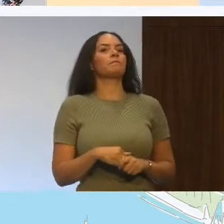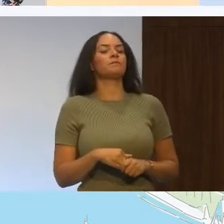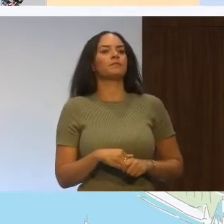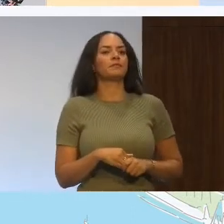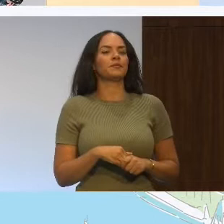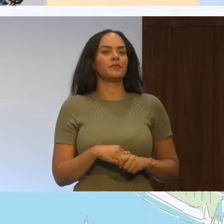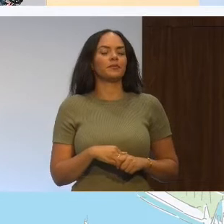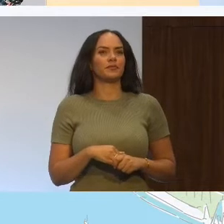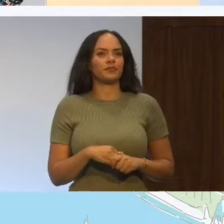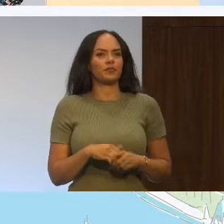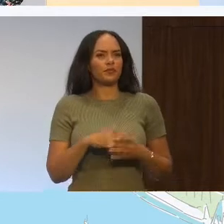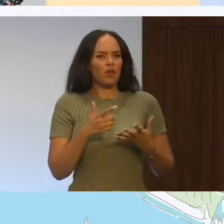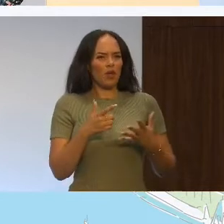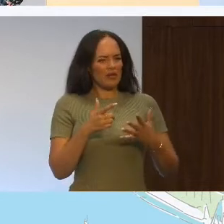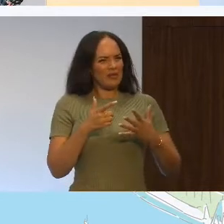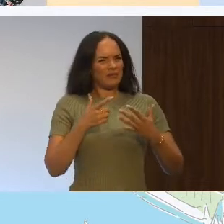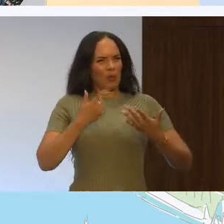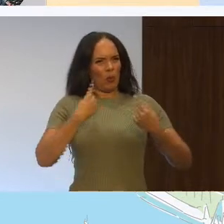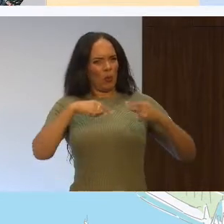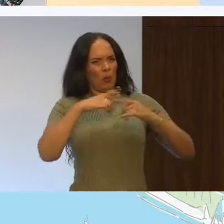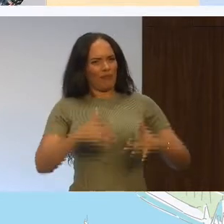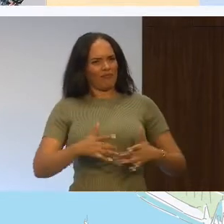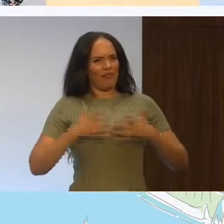maybe become less noticeable in the context of pain